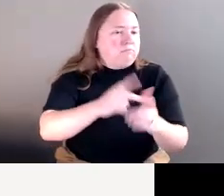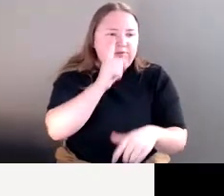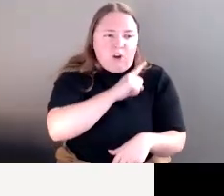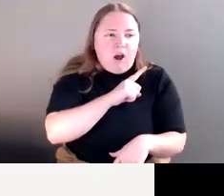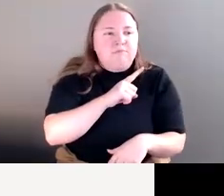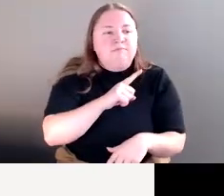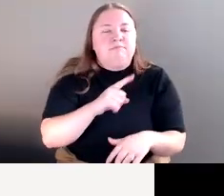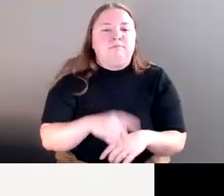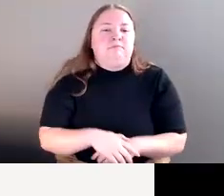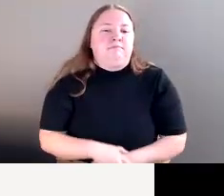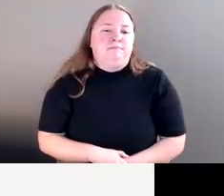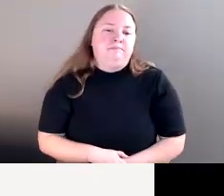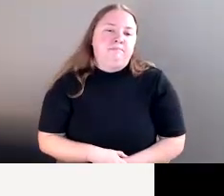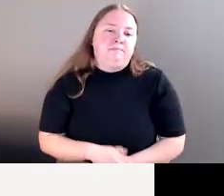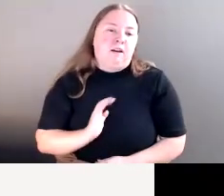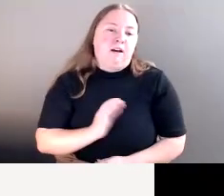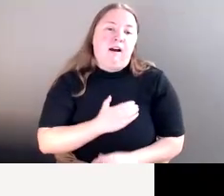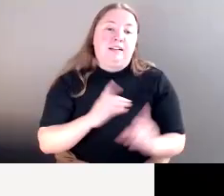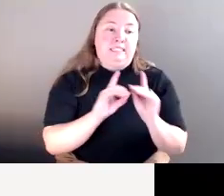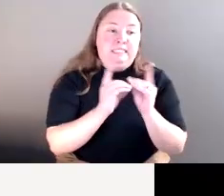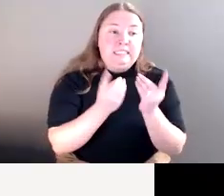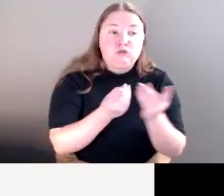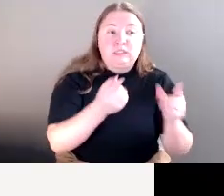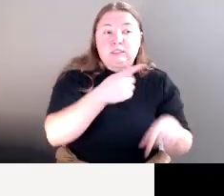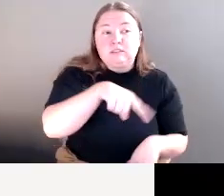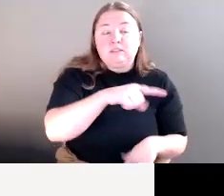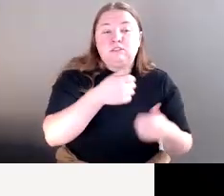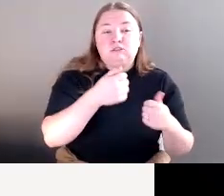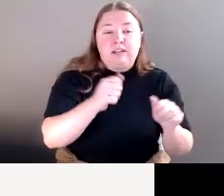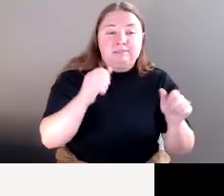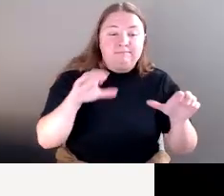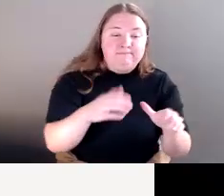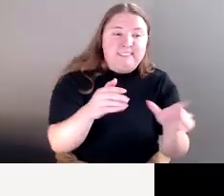Even our district is is trying to to, to do the same thing as well, too.